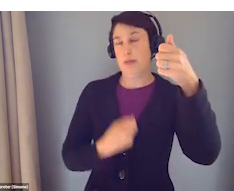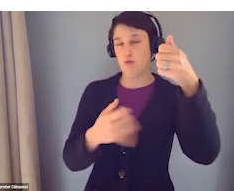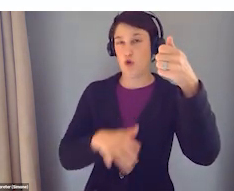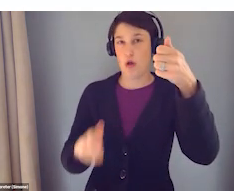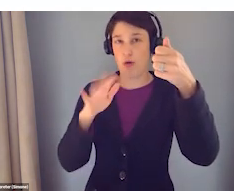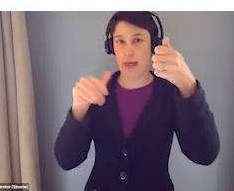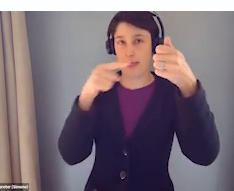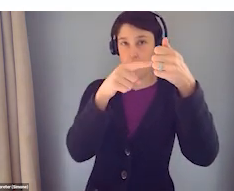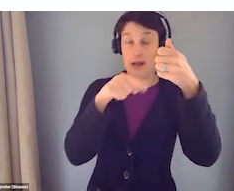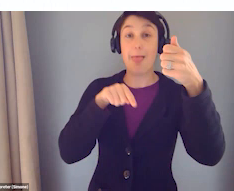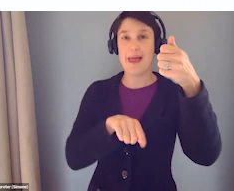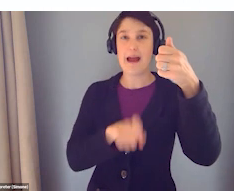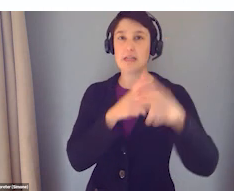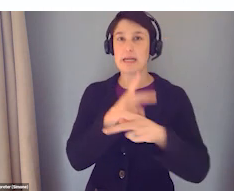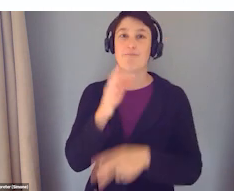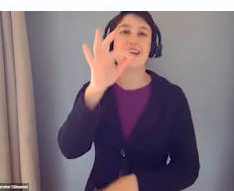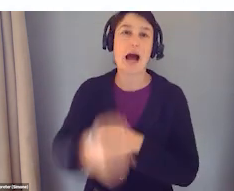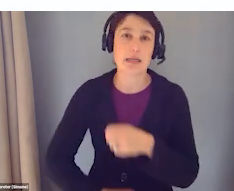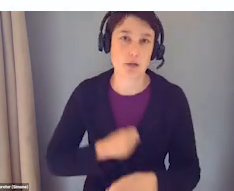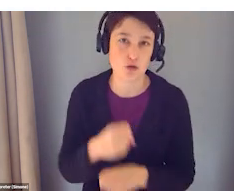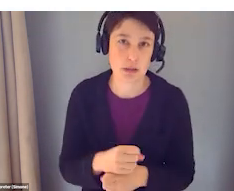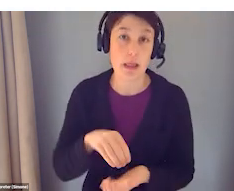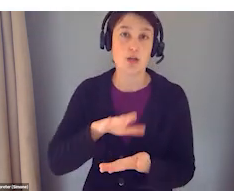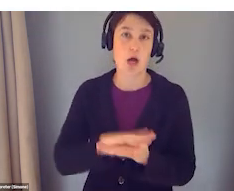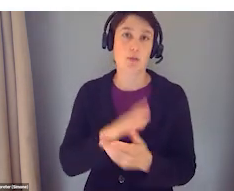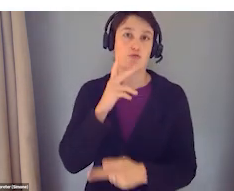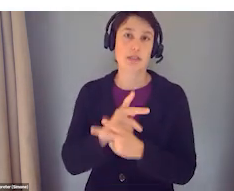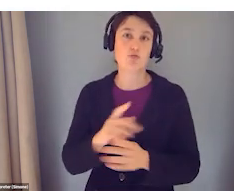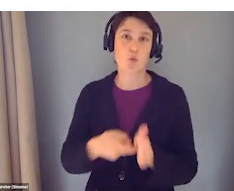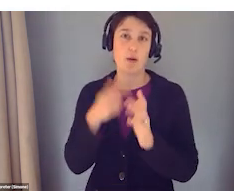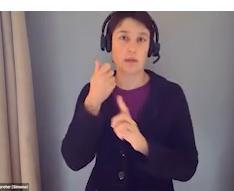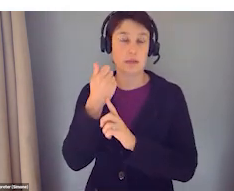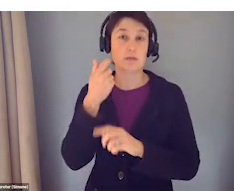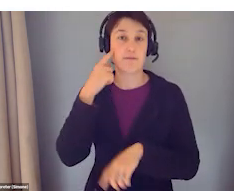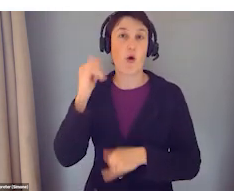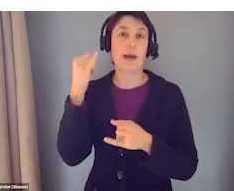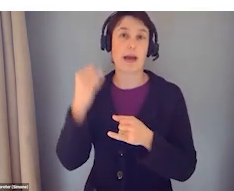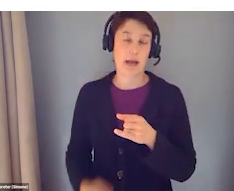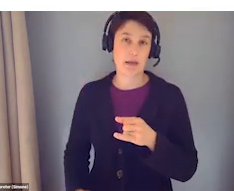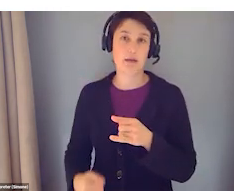The document retention requirement is for the end of the overarching umbrella period of performance.